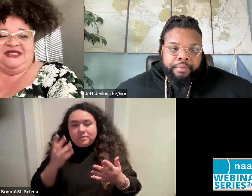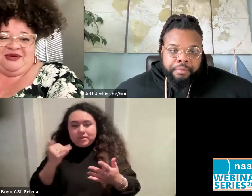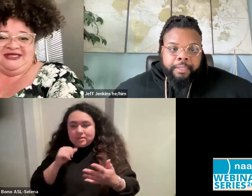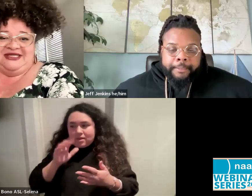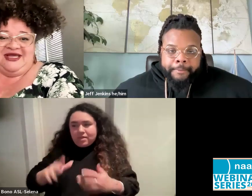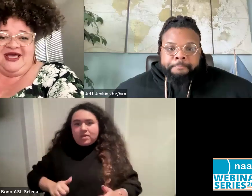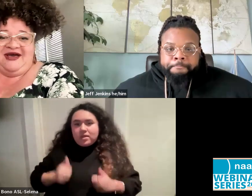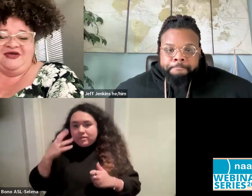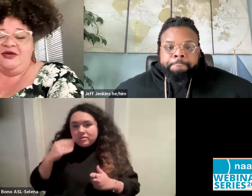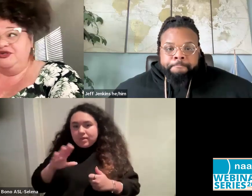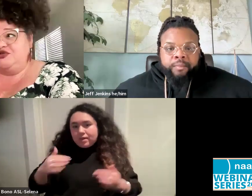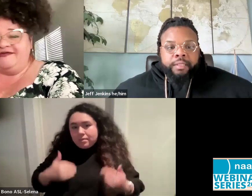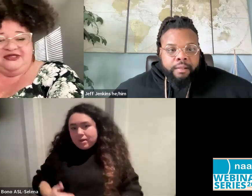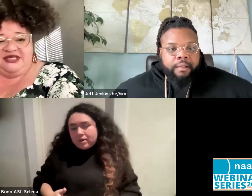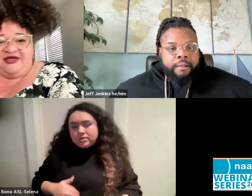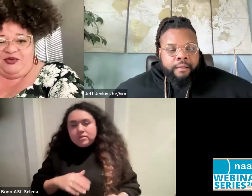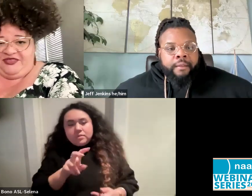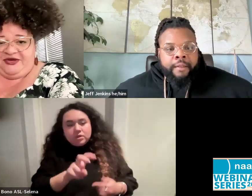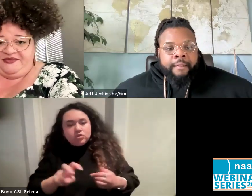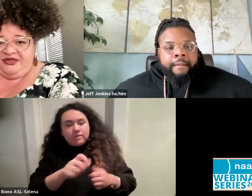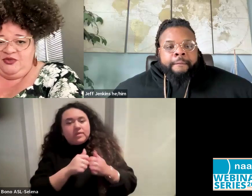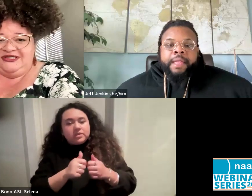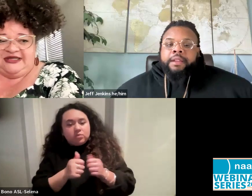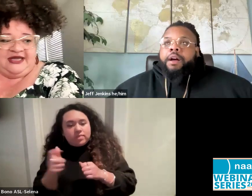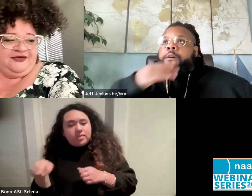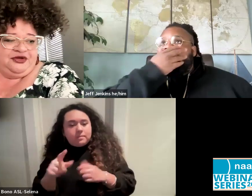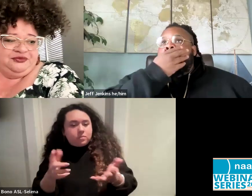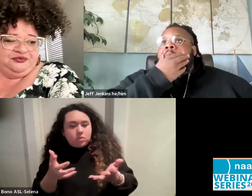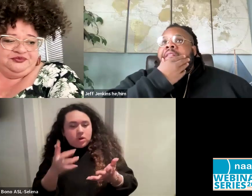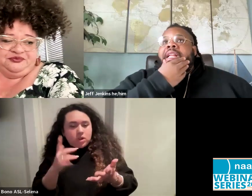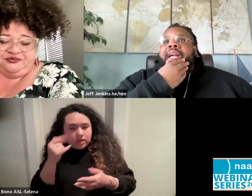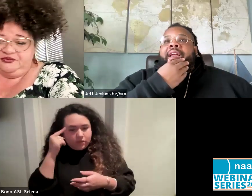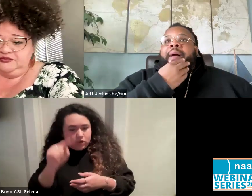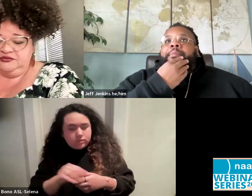in the bodies that they have, but you're traveling together with them. What is that like?